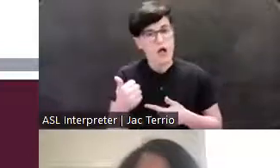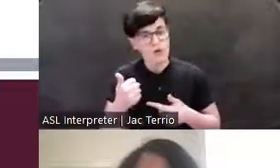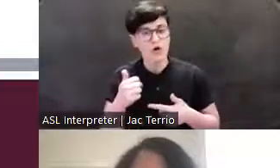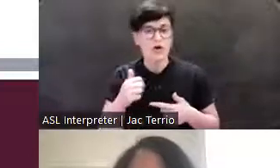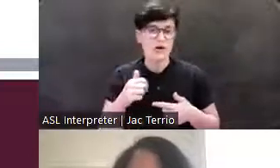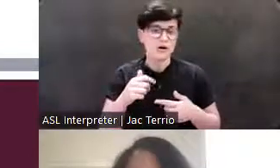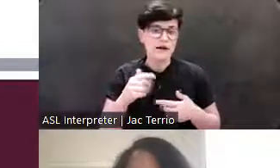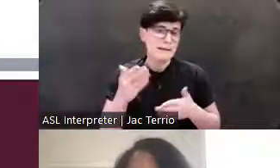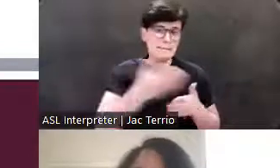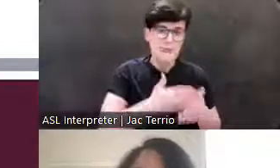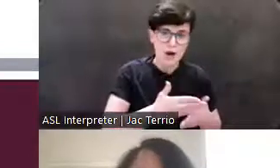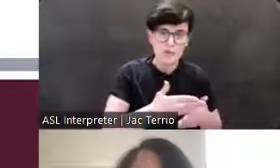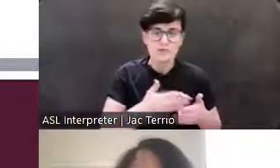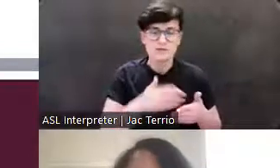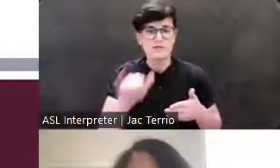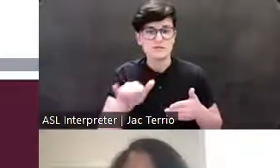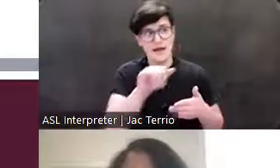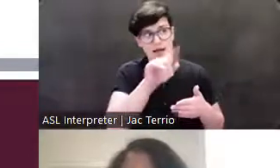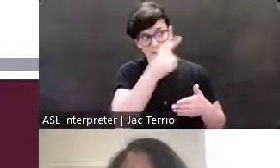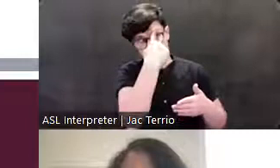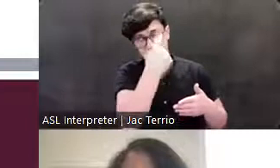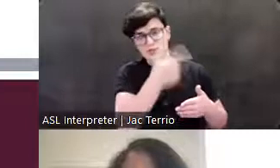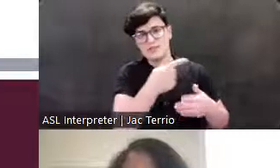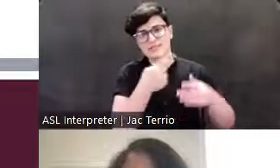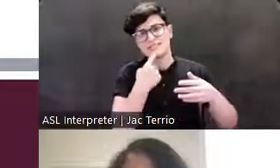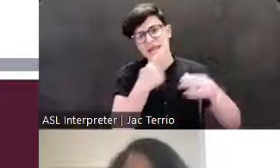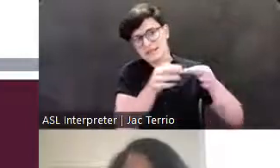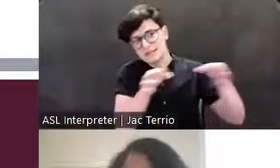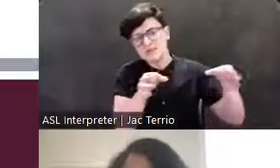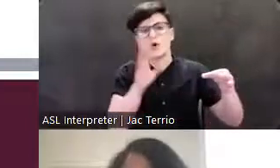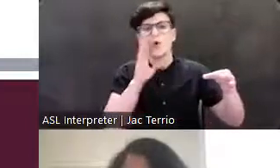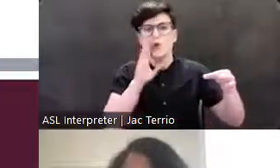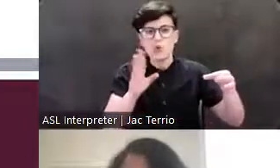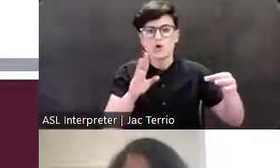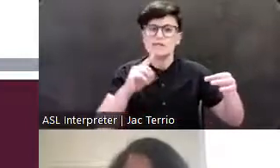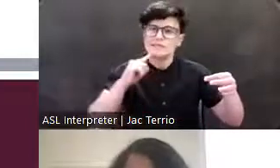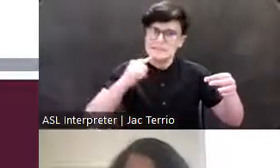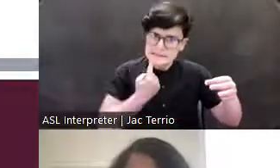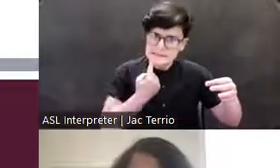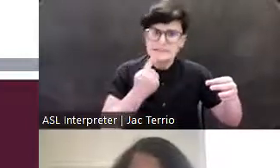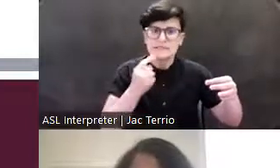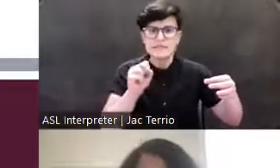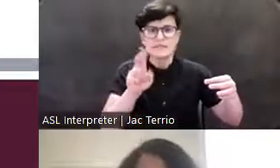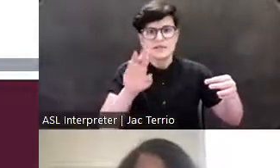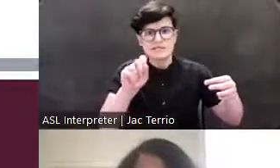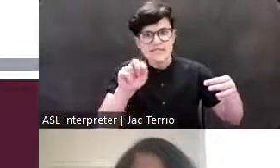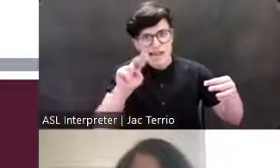says substantially limits one or more of such persons major life activities. With that?